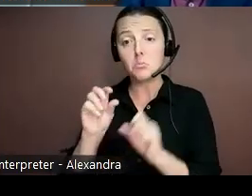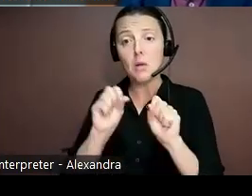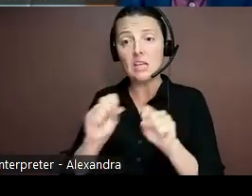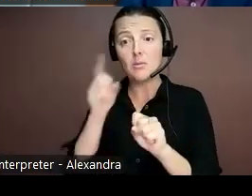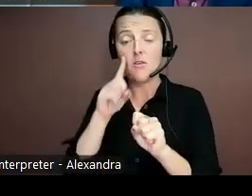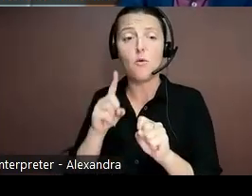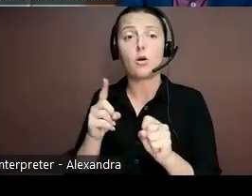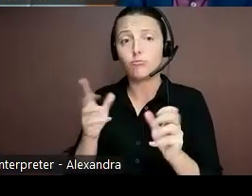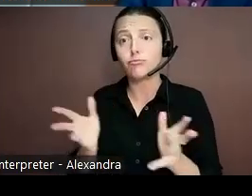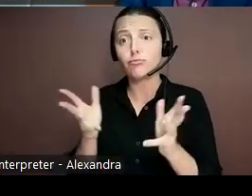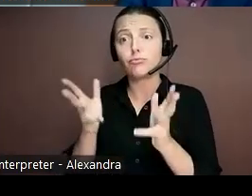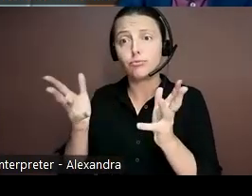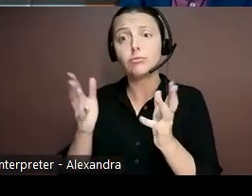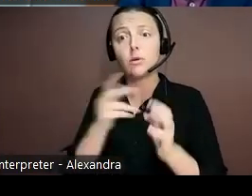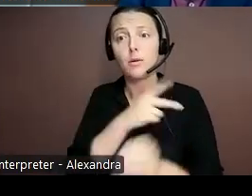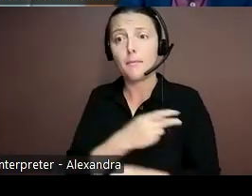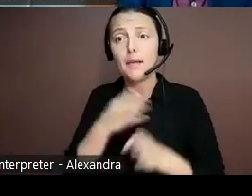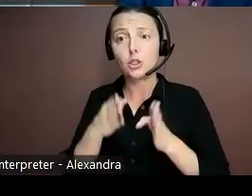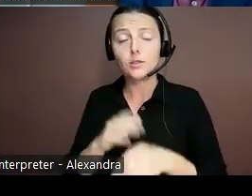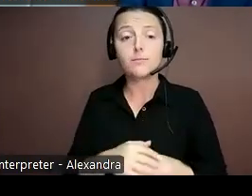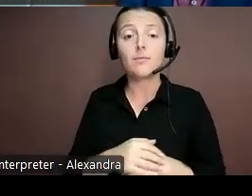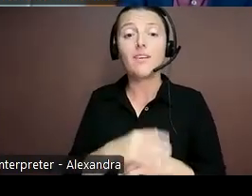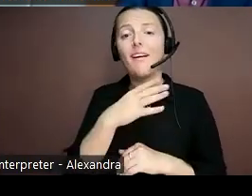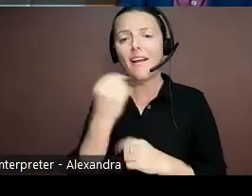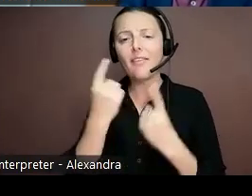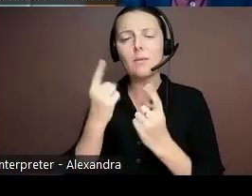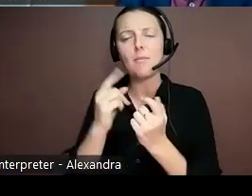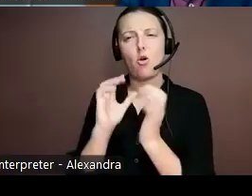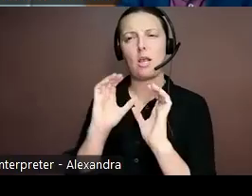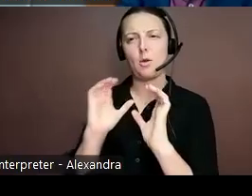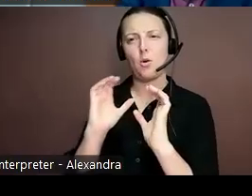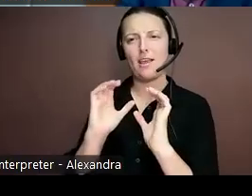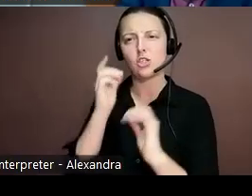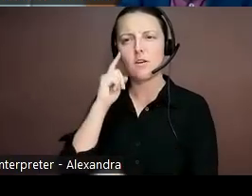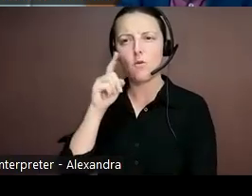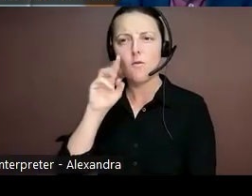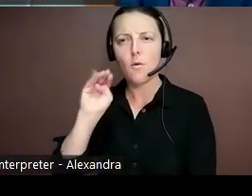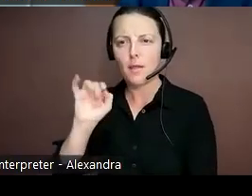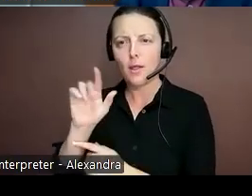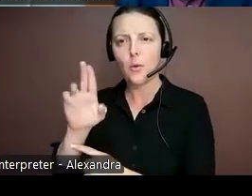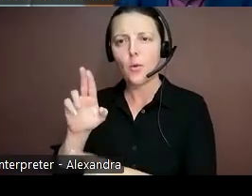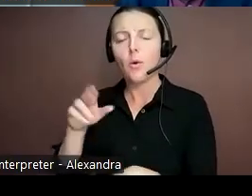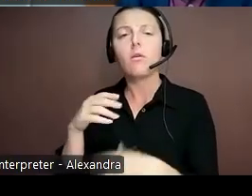communication happens in that millio, you know, um how do you give patients um positive feedback